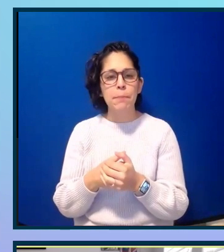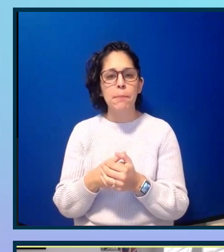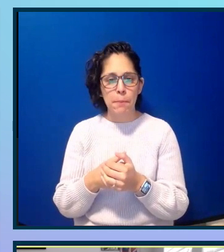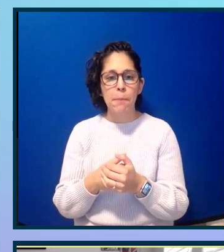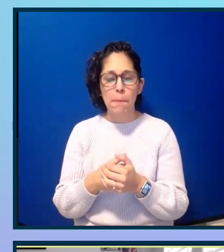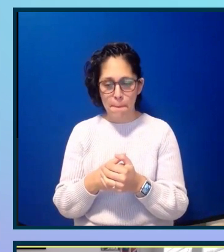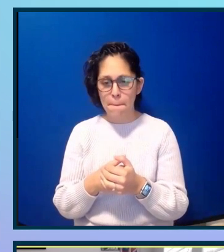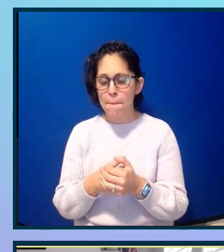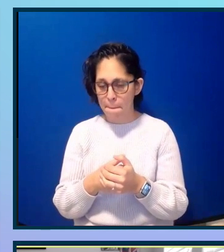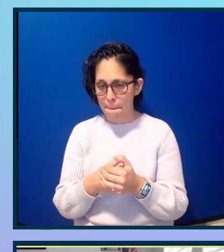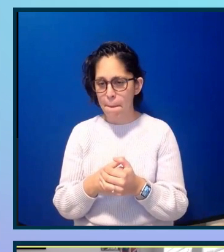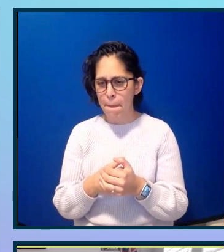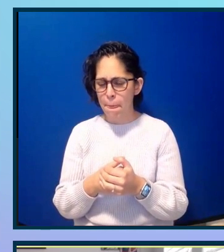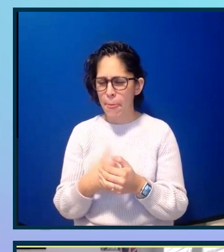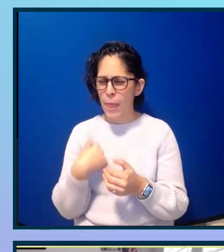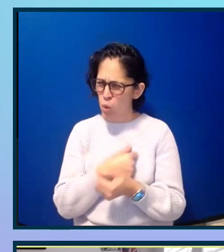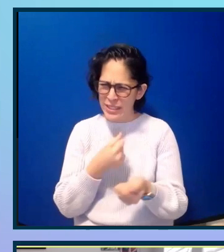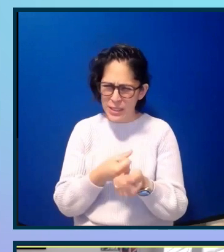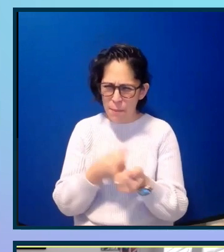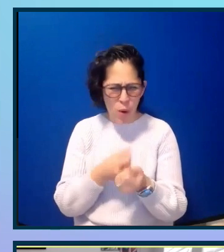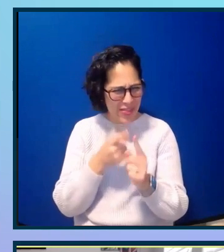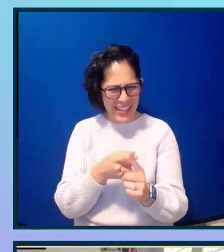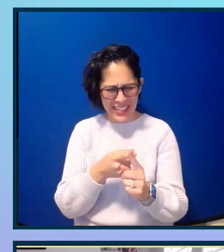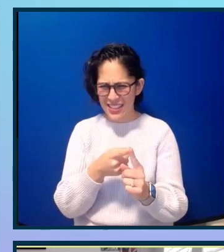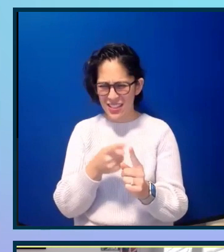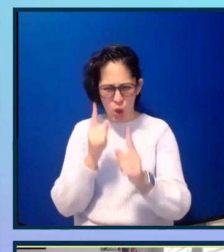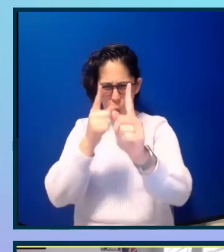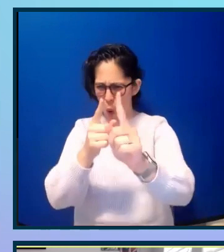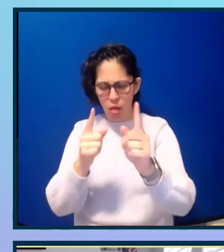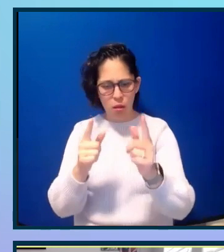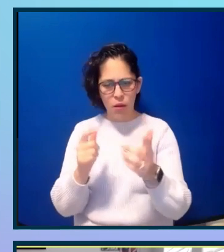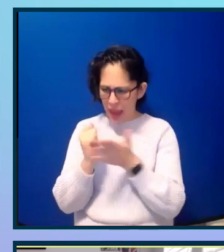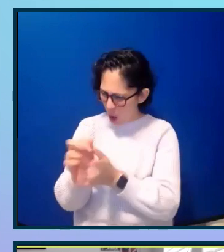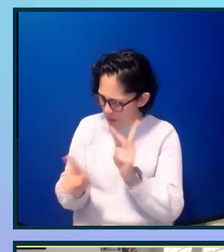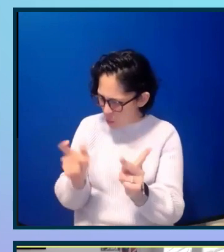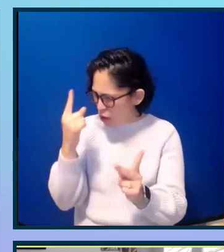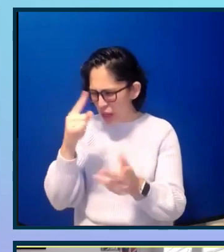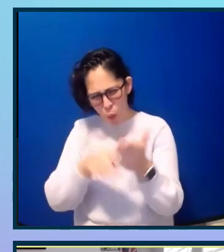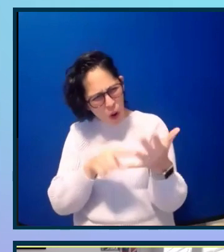How might we support this? How might we help people understand what things are and how to use them?